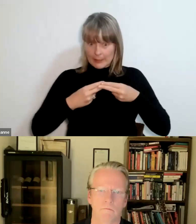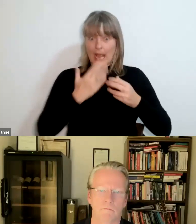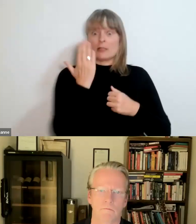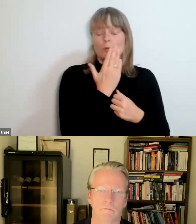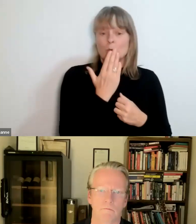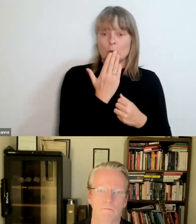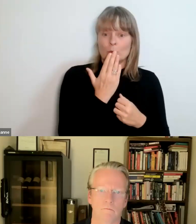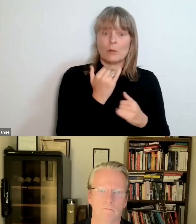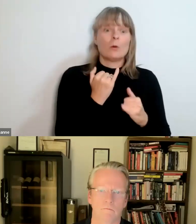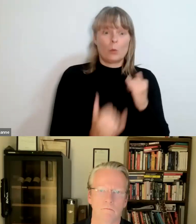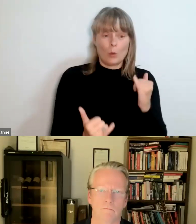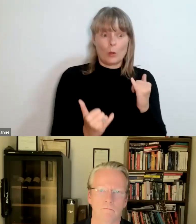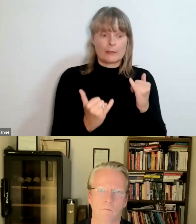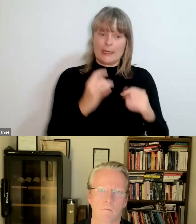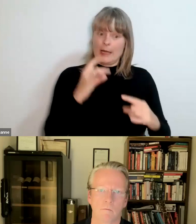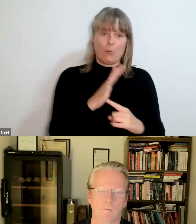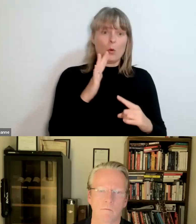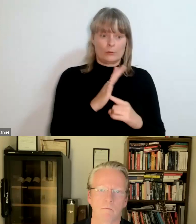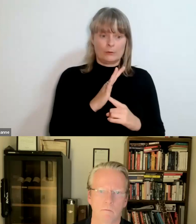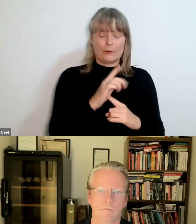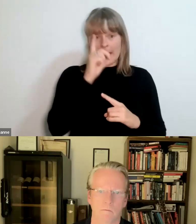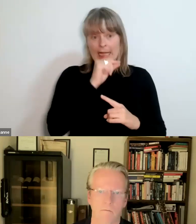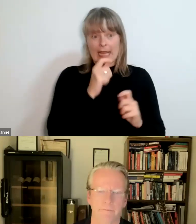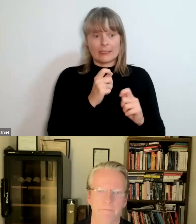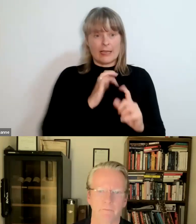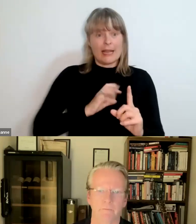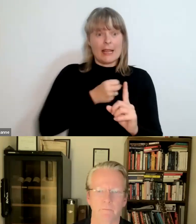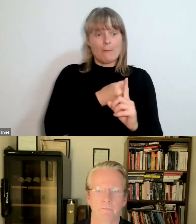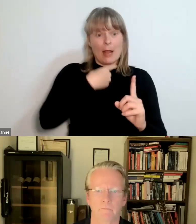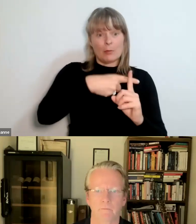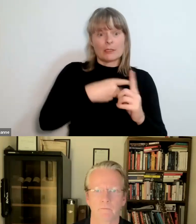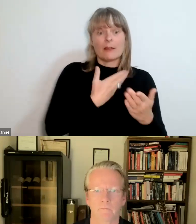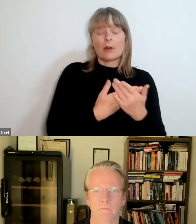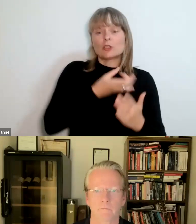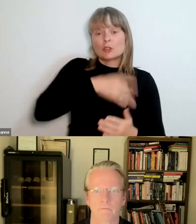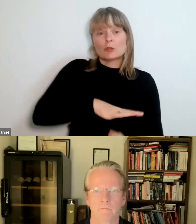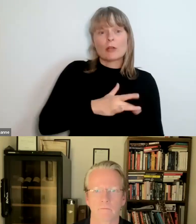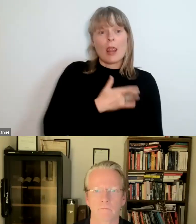child's life in a meaningful way? They go to school seven hours a day, five days a week,